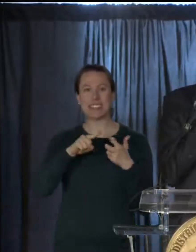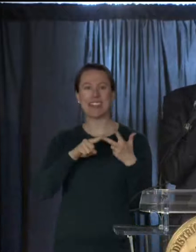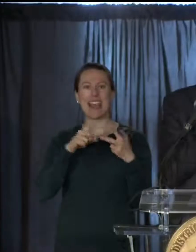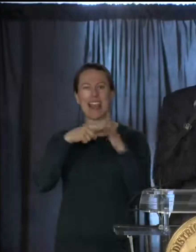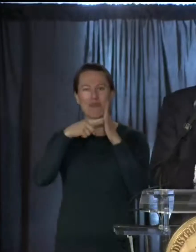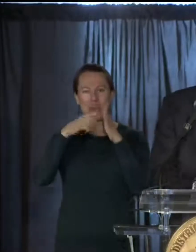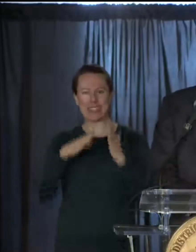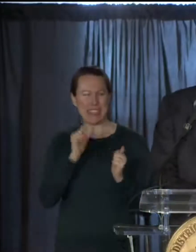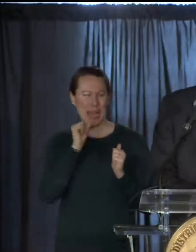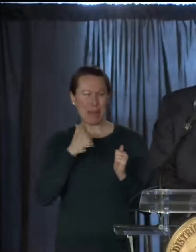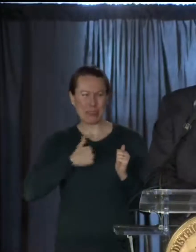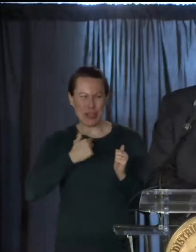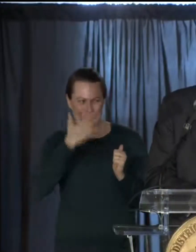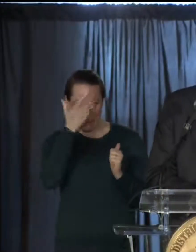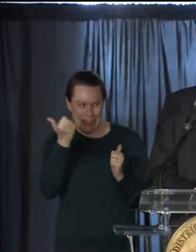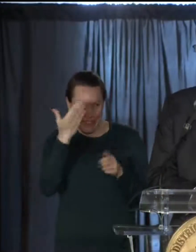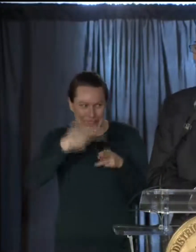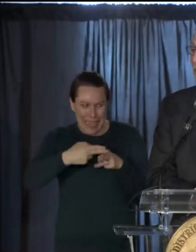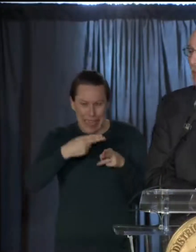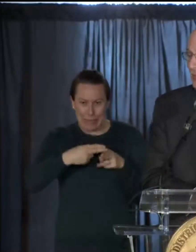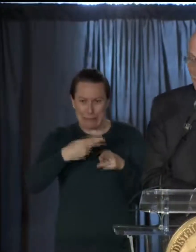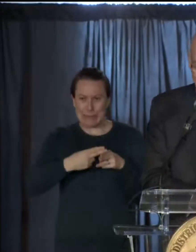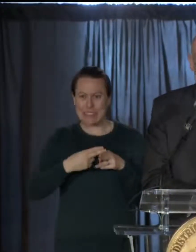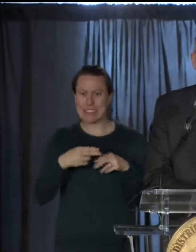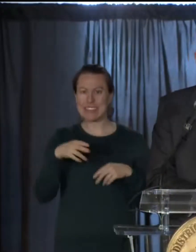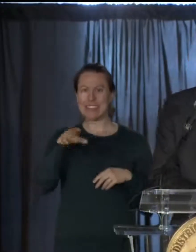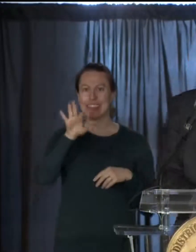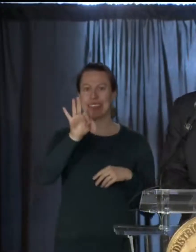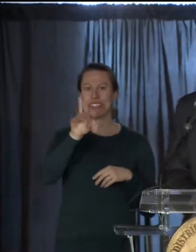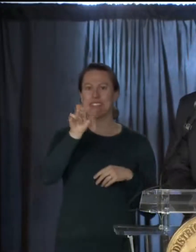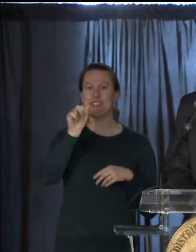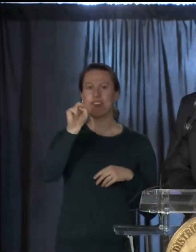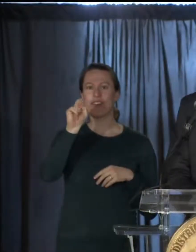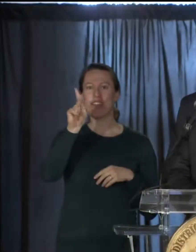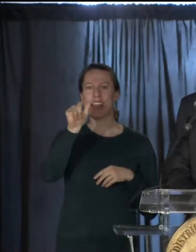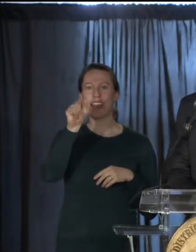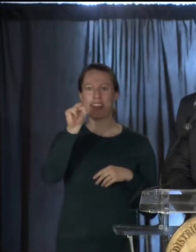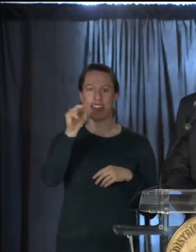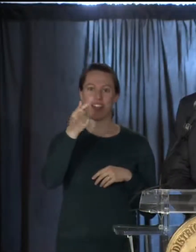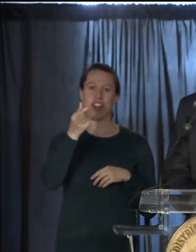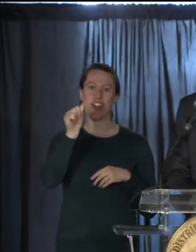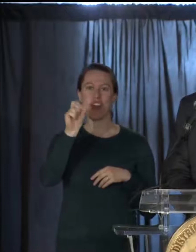BLANKING ON THE NAME AT THE MOMENT. FRANKLIN GARCIA. WE DO THAT SOMETIMES AND WE'VE